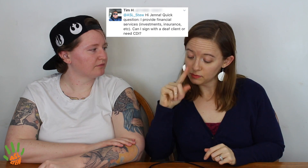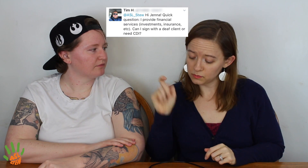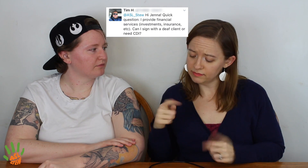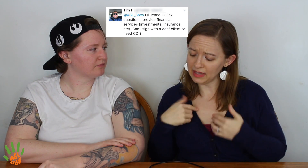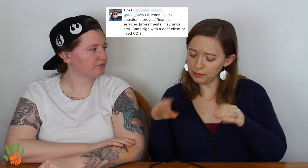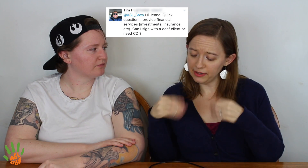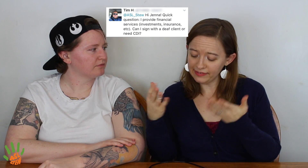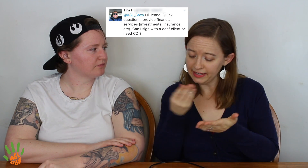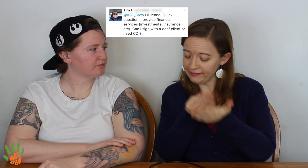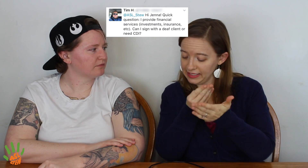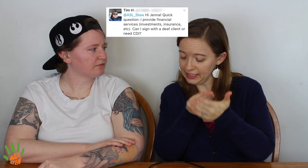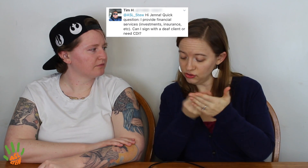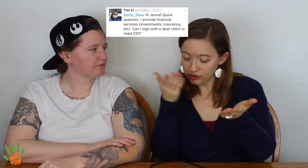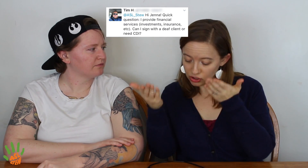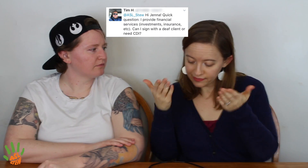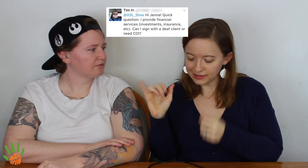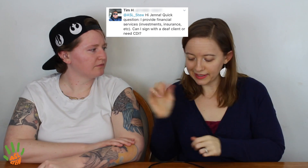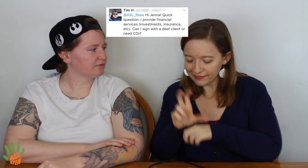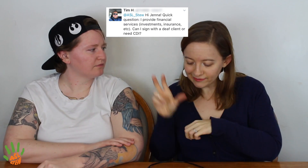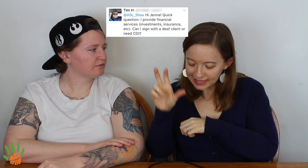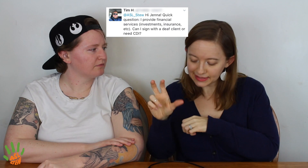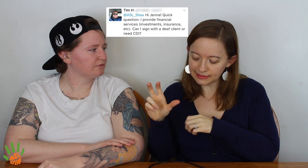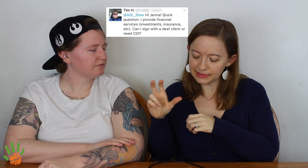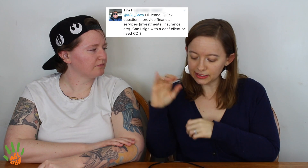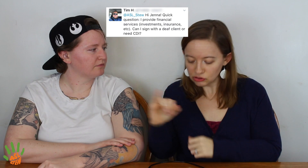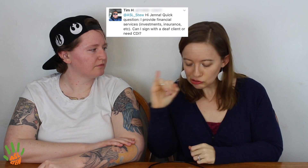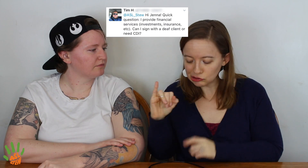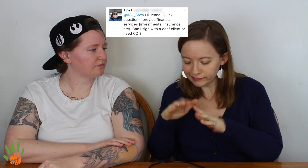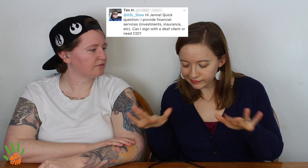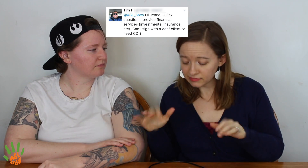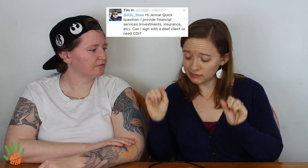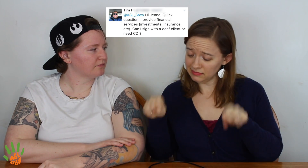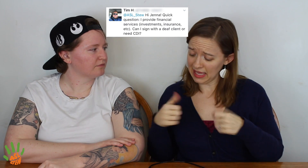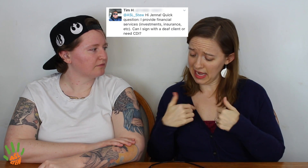"Hey Jenna, I provide financial services like investments, insurance, etc.